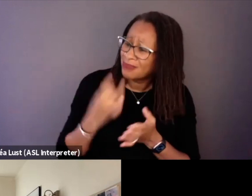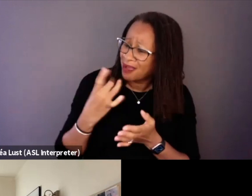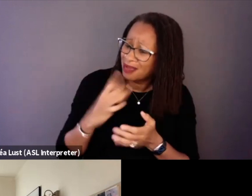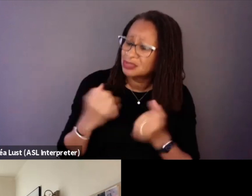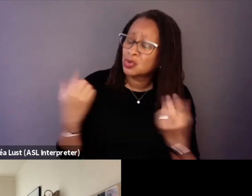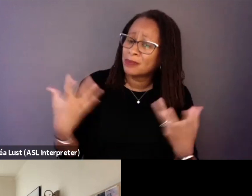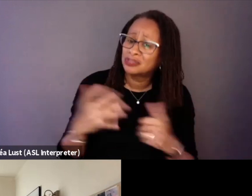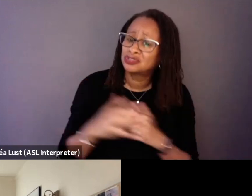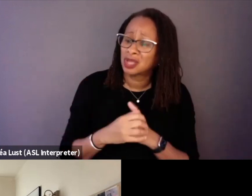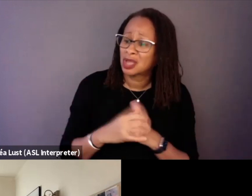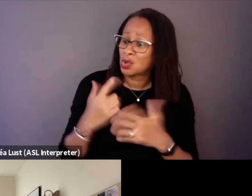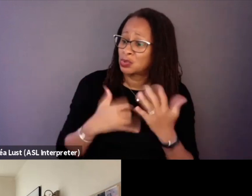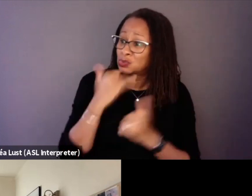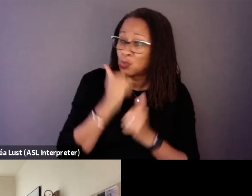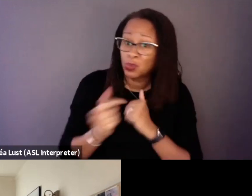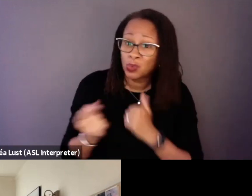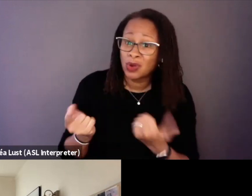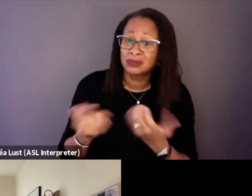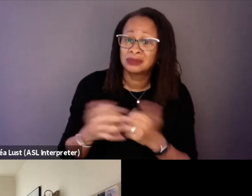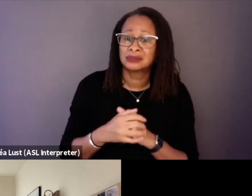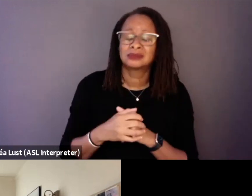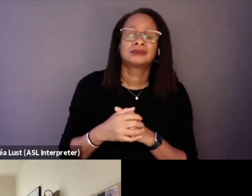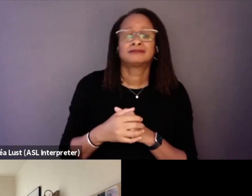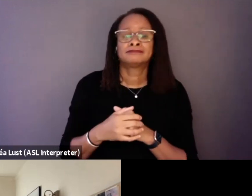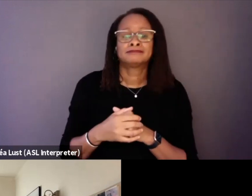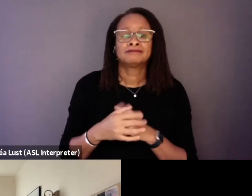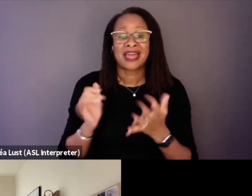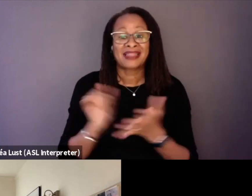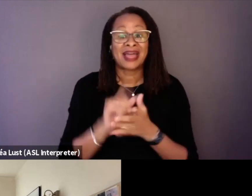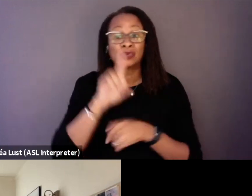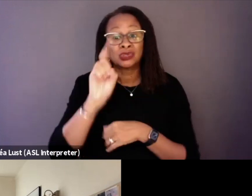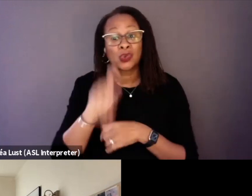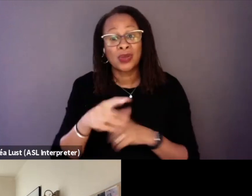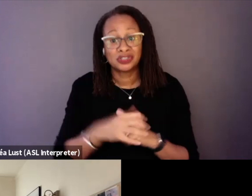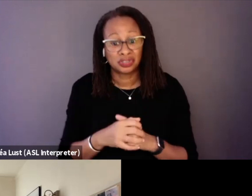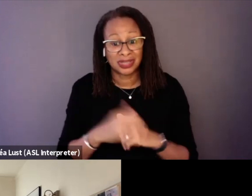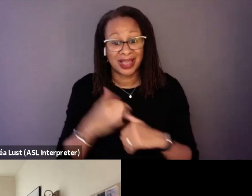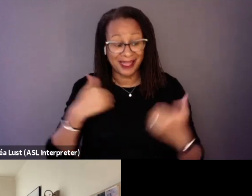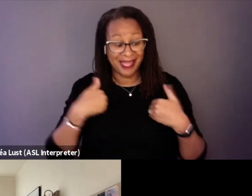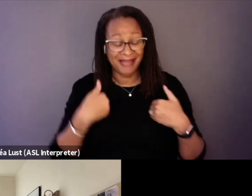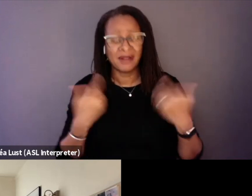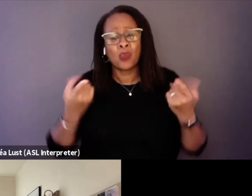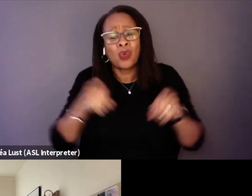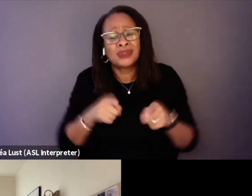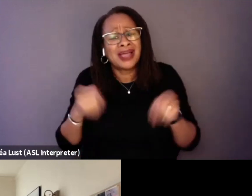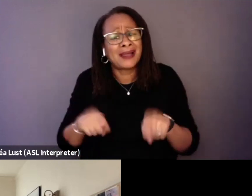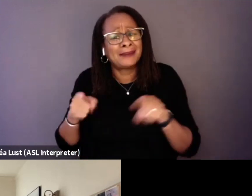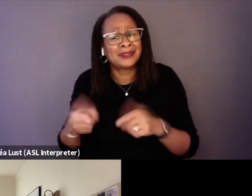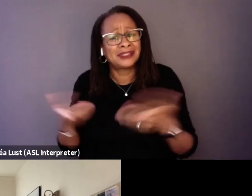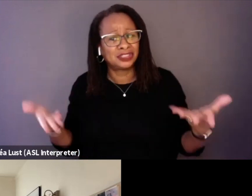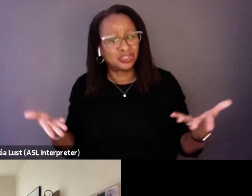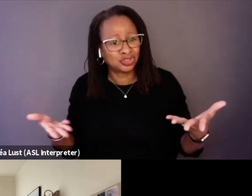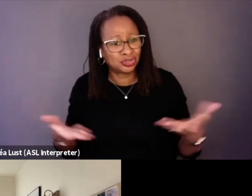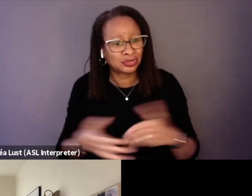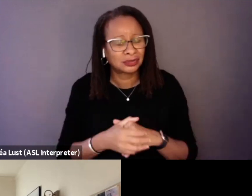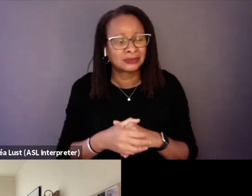What is going on? So that was the question, what is going on? And that is what I found.